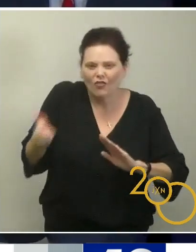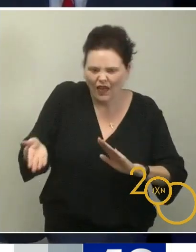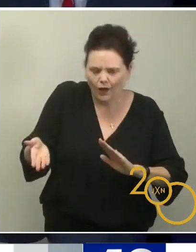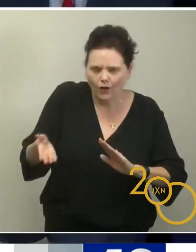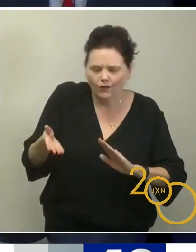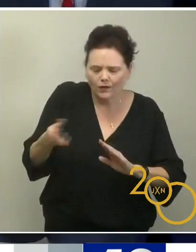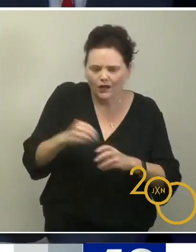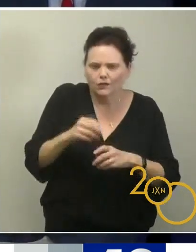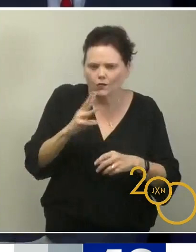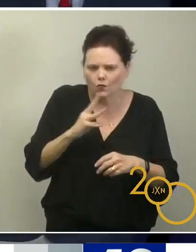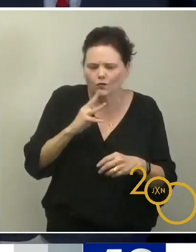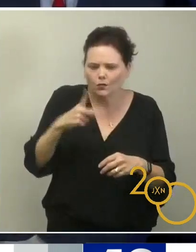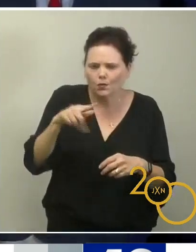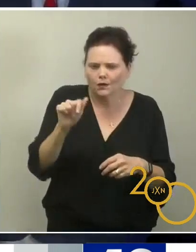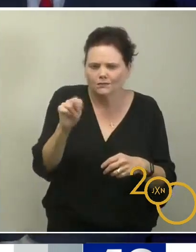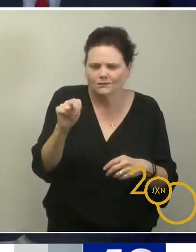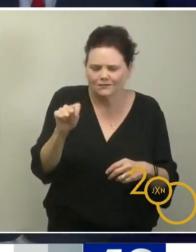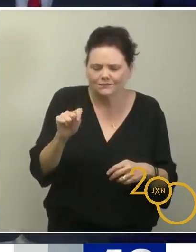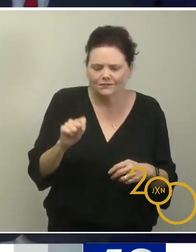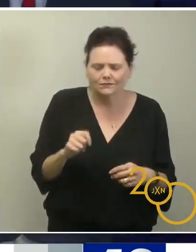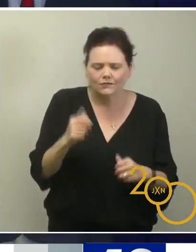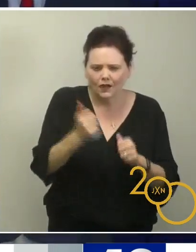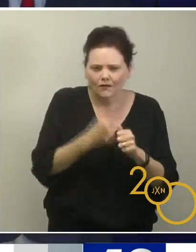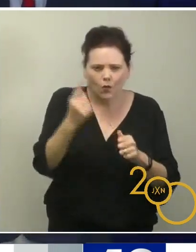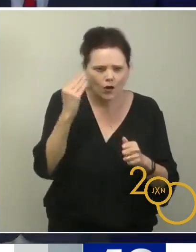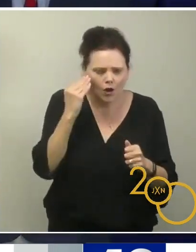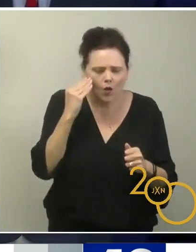INSIDE THE FACILITY THAT ARE KNOWLEDGEABLE, THAT ARE CAPABLE, THAT ARE COMPETENT. OUR FRIENDLY SOME OF THEM HAVE BEEN DOING HEROIC WORK. THERE'S JUST NOT ENOUGH OF THEM.